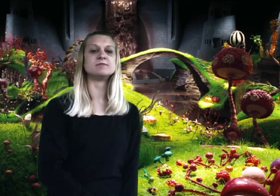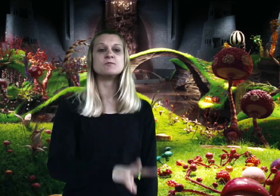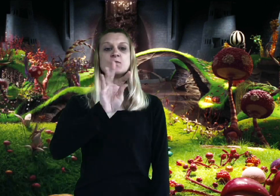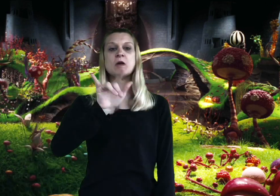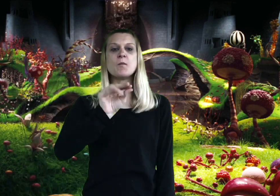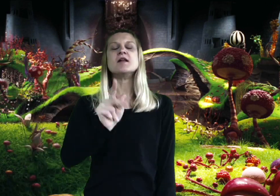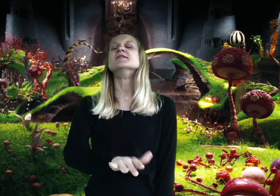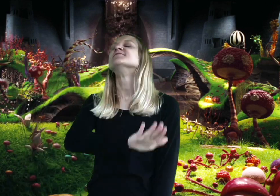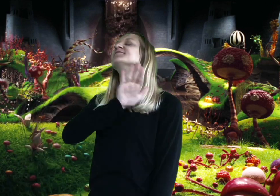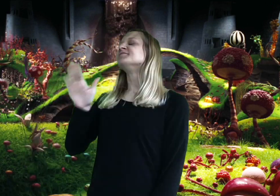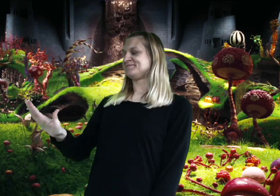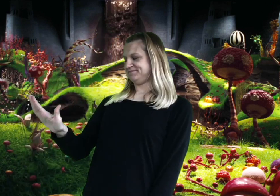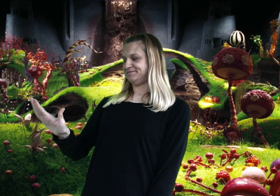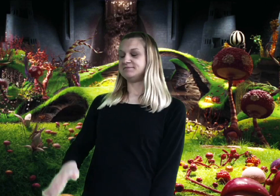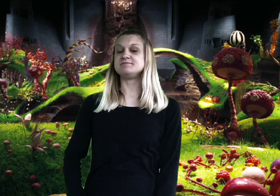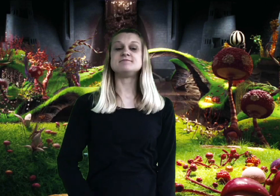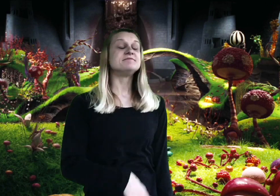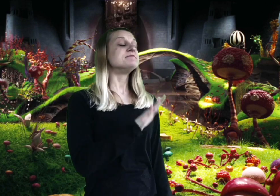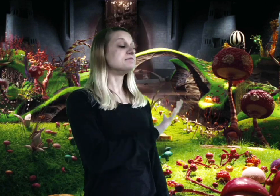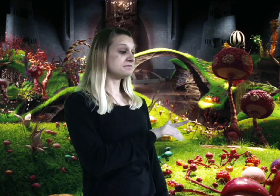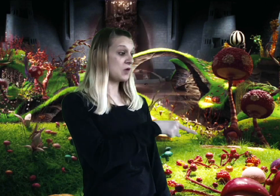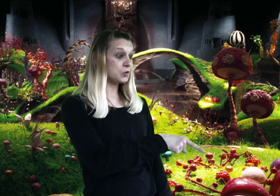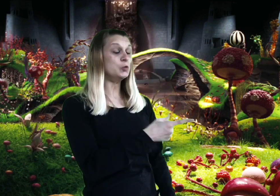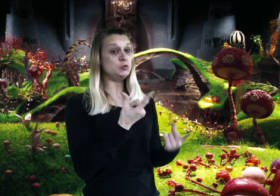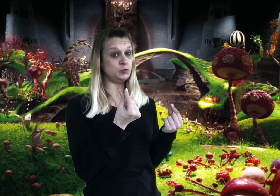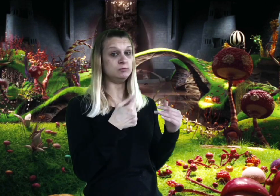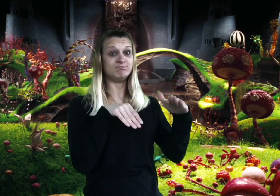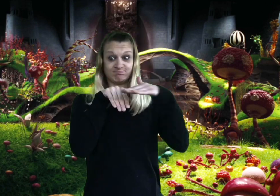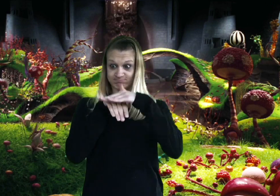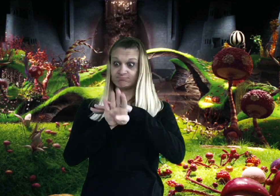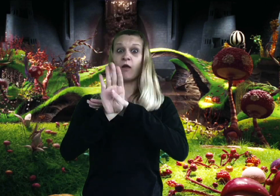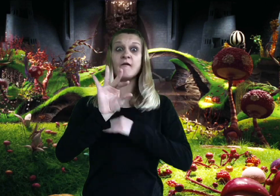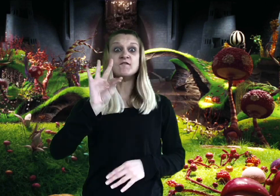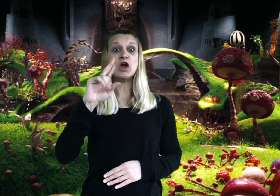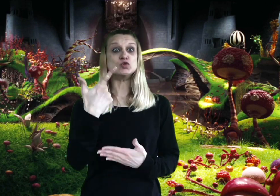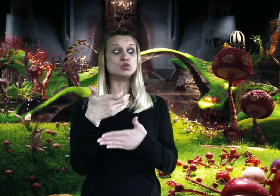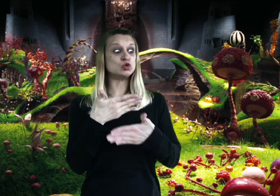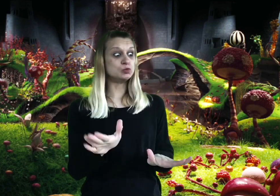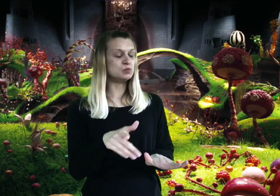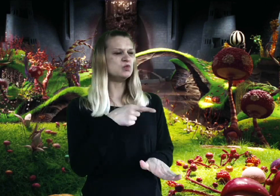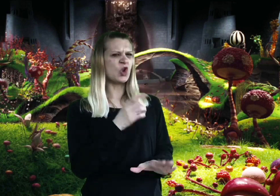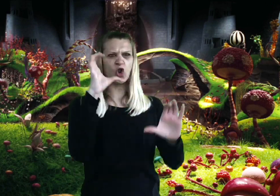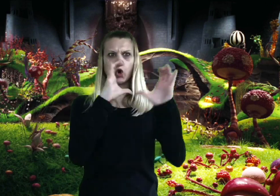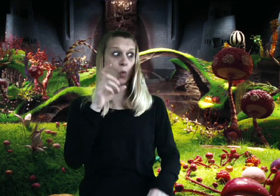"Go straight to the Fudge Room," Mr. Wonka said to the Oompa-Loompa, "and when you get there,